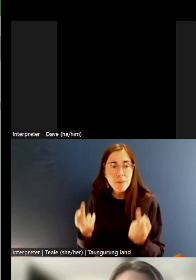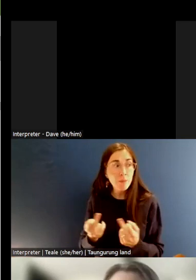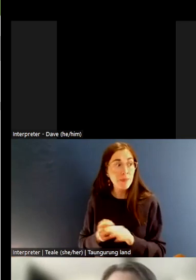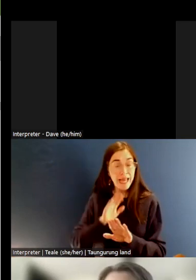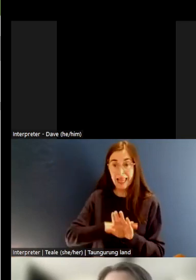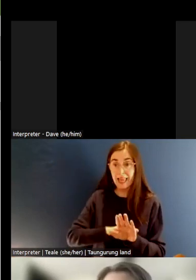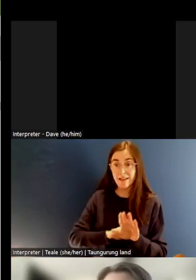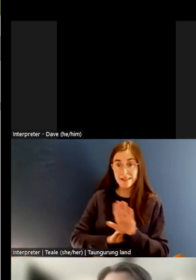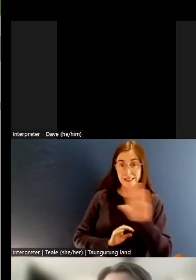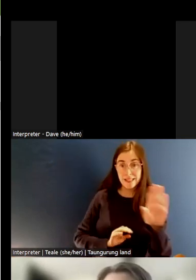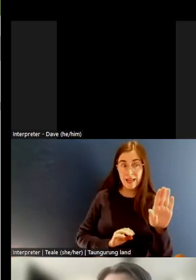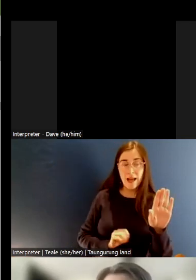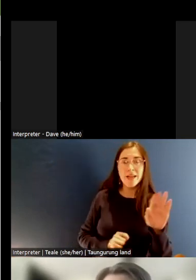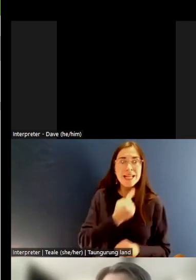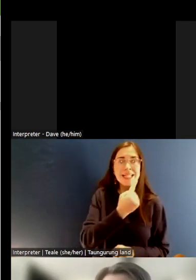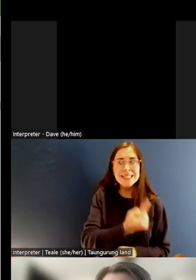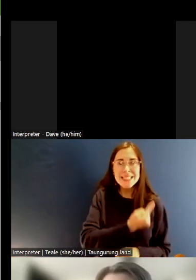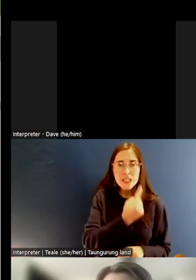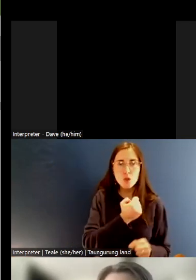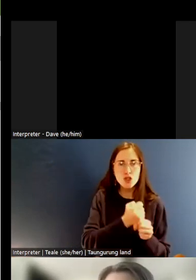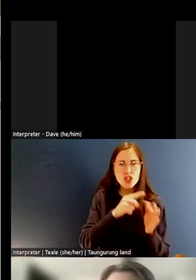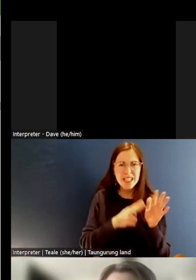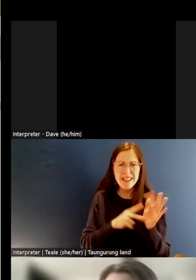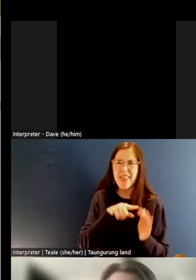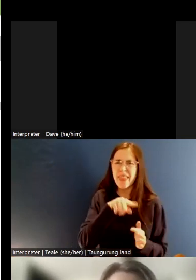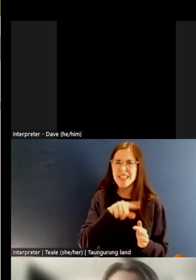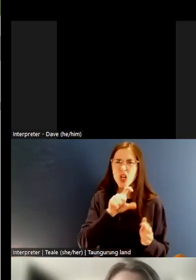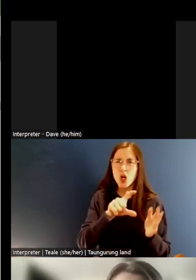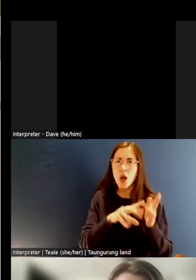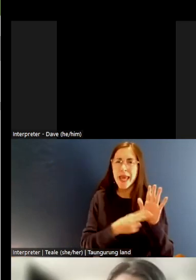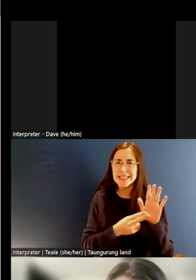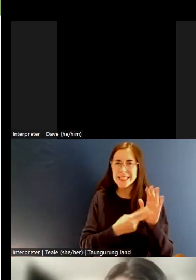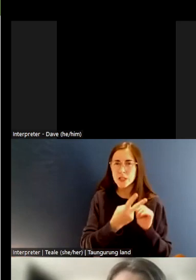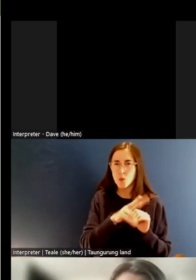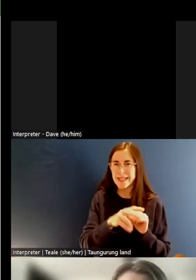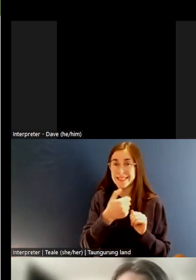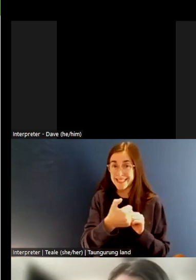so that's what we're talking about with the connexin 26. We are just asking to test that gene,